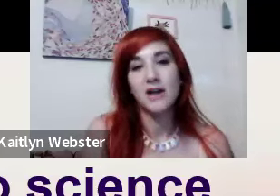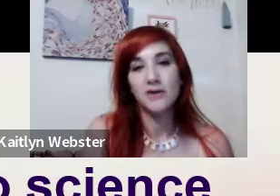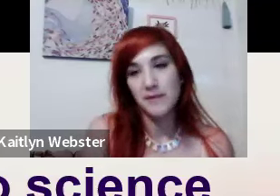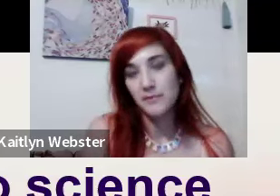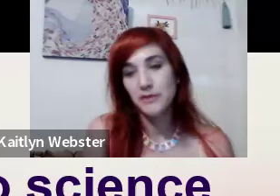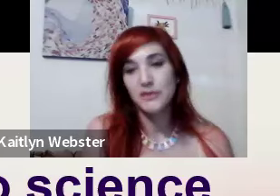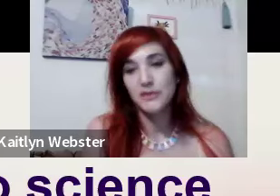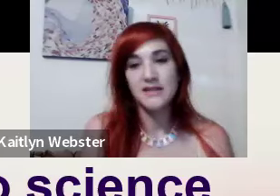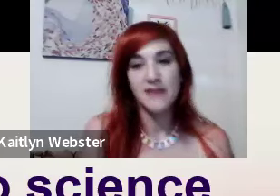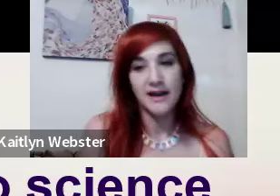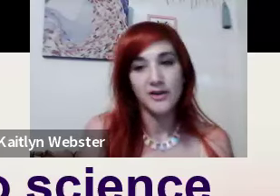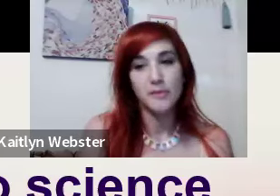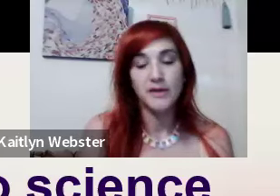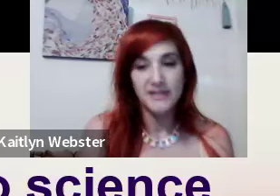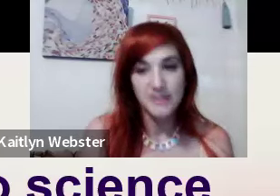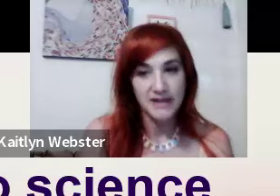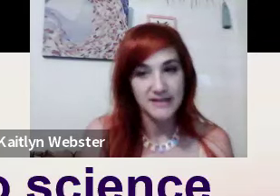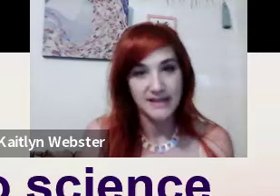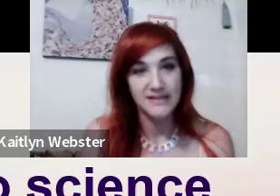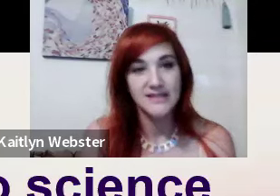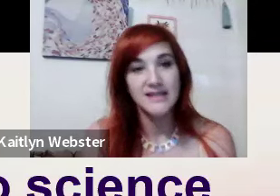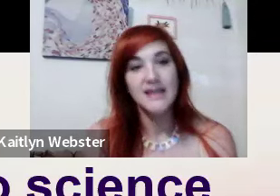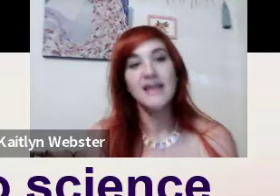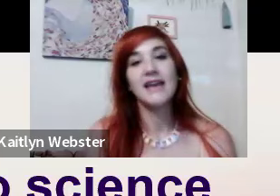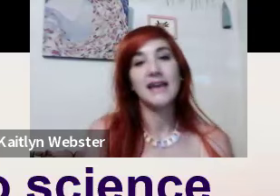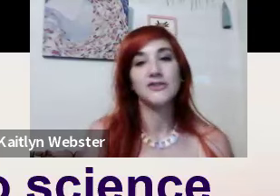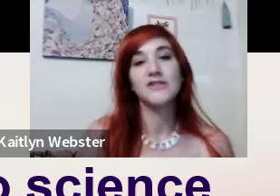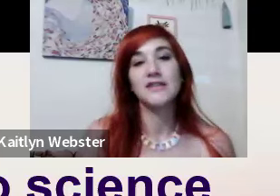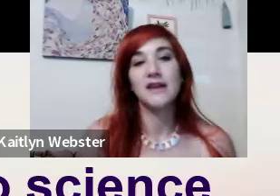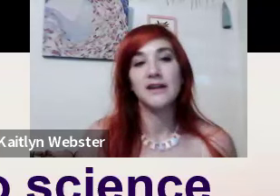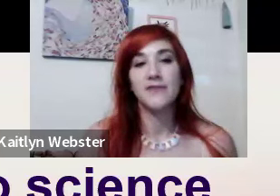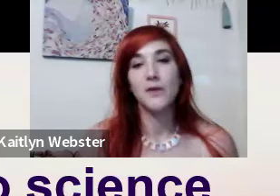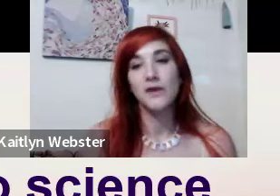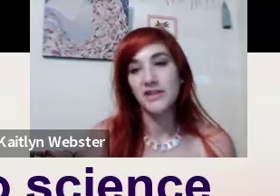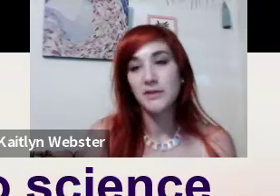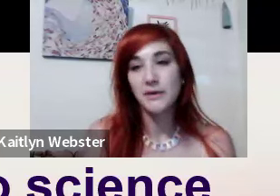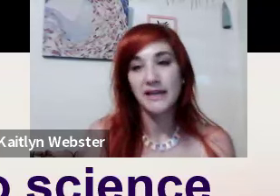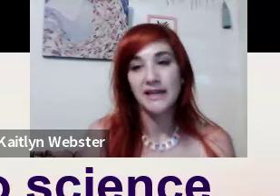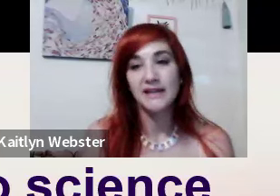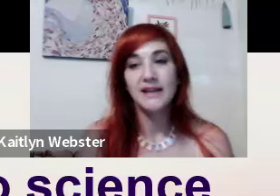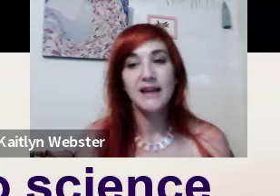onramp to see I can participate in science and to see that if I wanted to keep doing it,